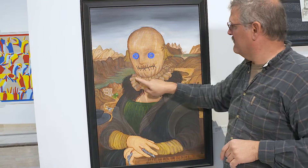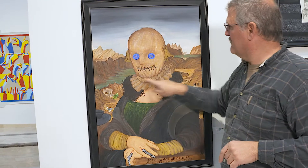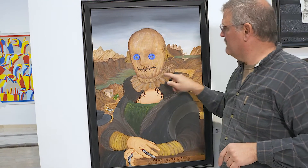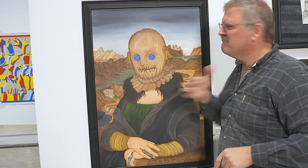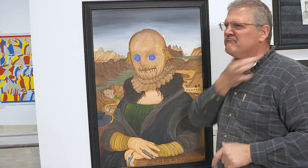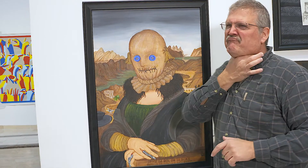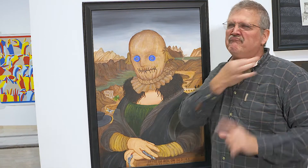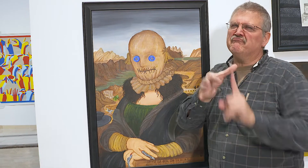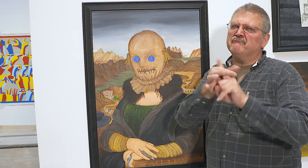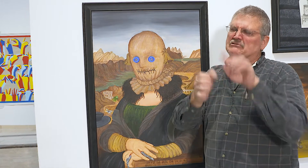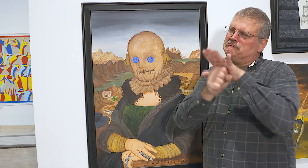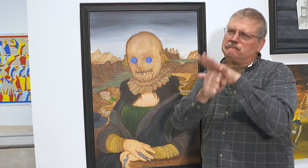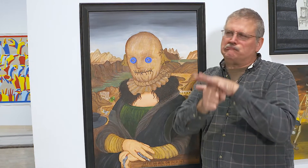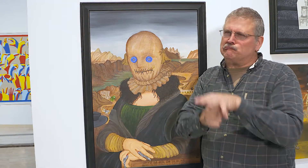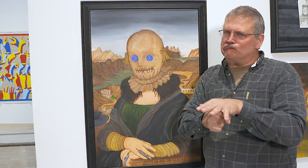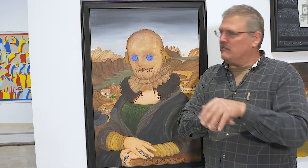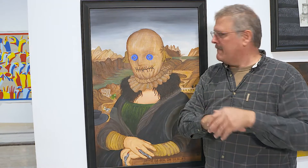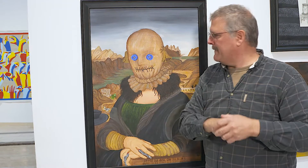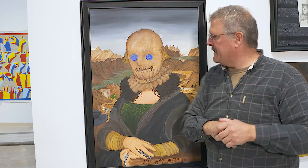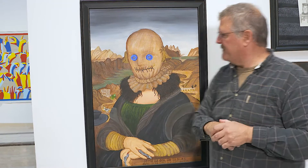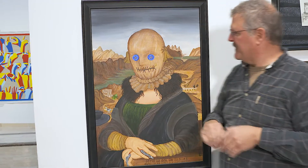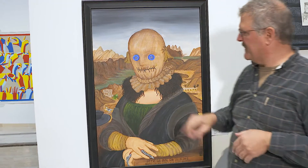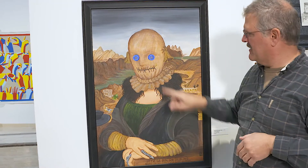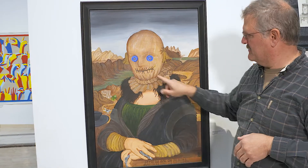The noose represents oppression again.